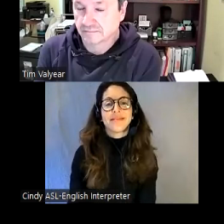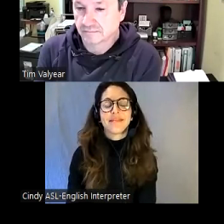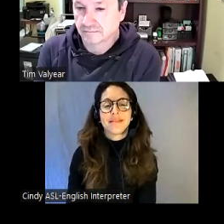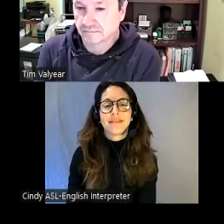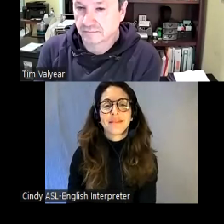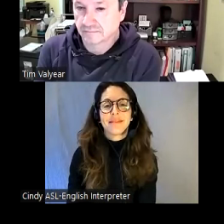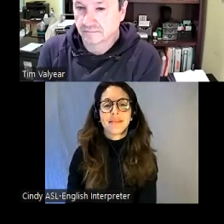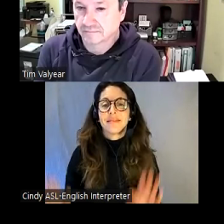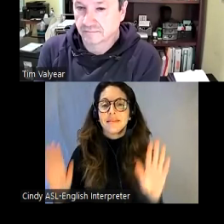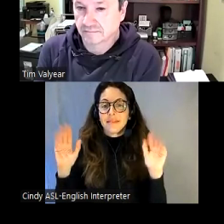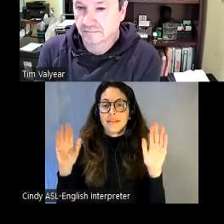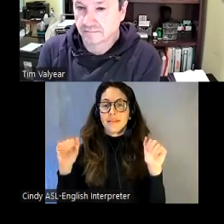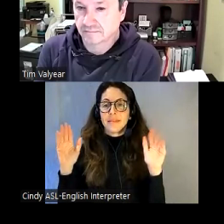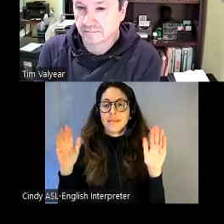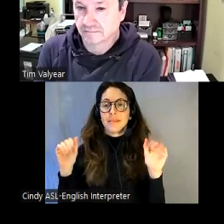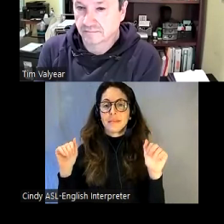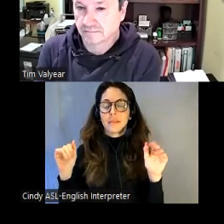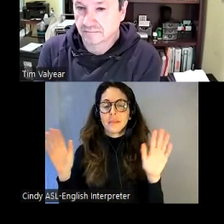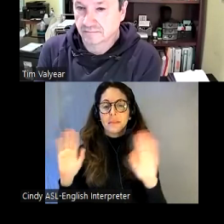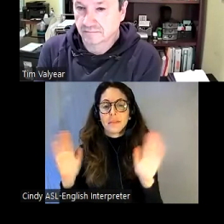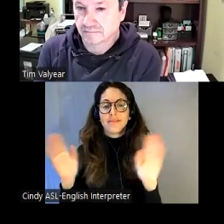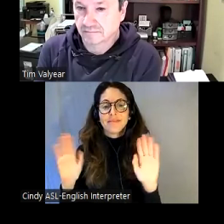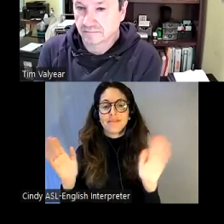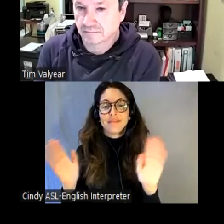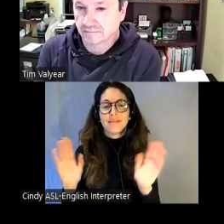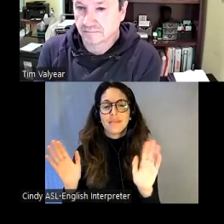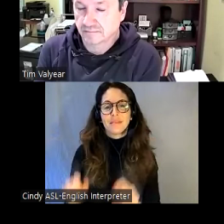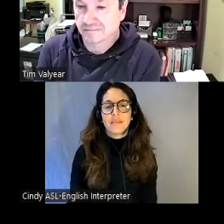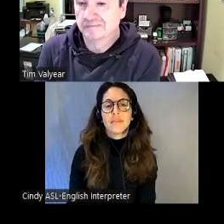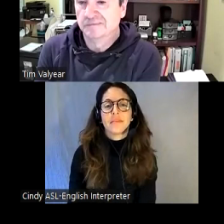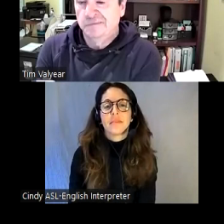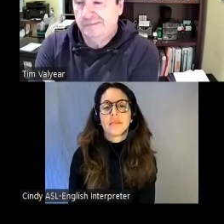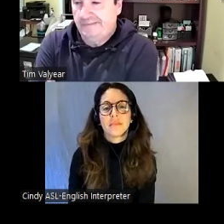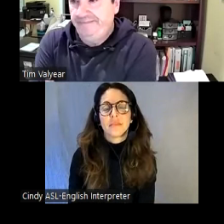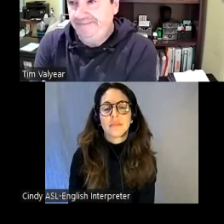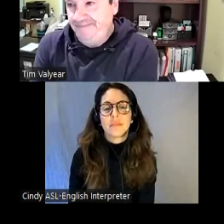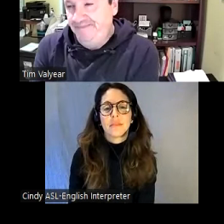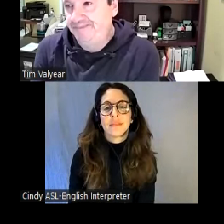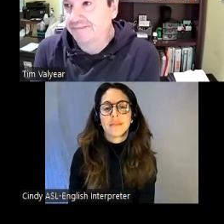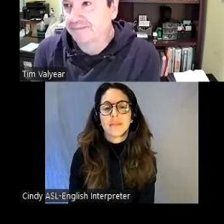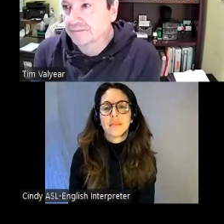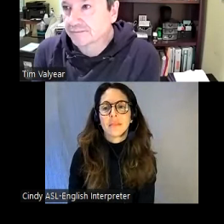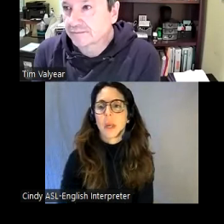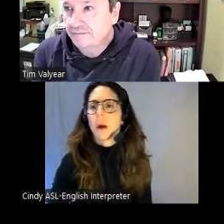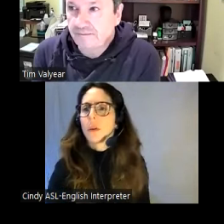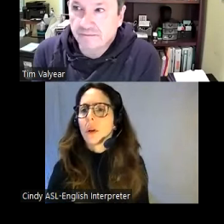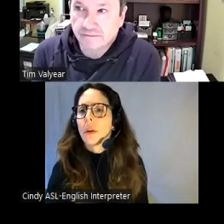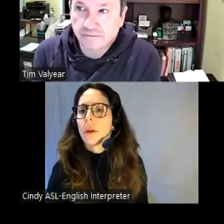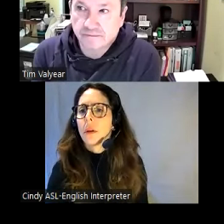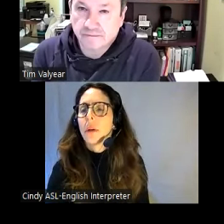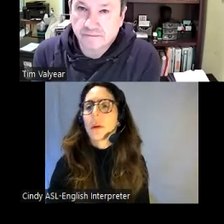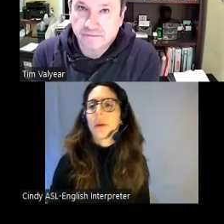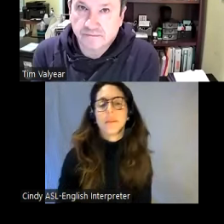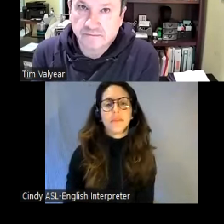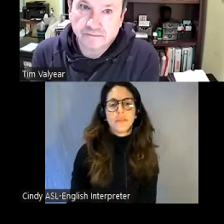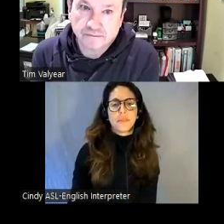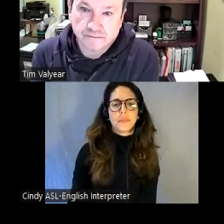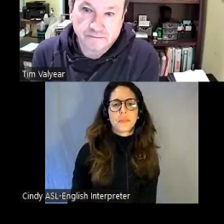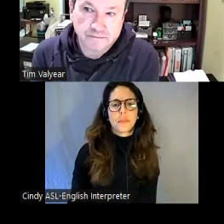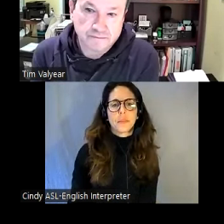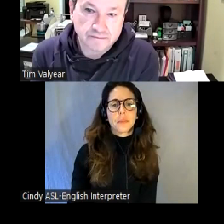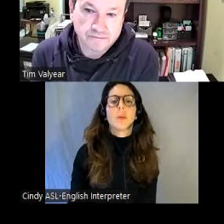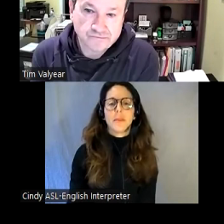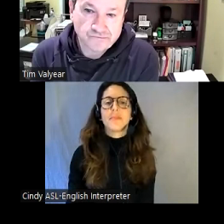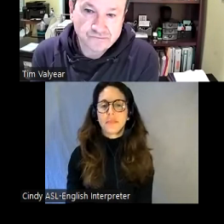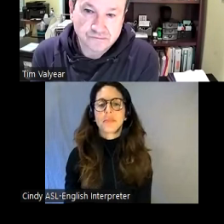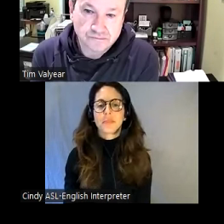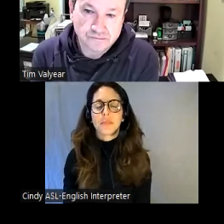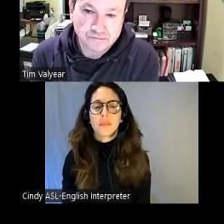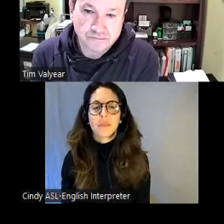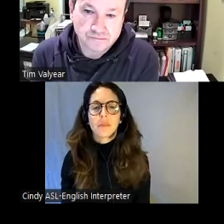in on the chat, John. If for some reason, the person is not